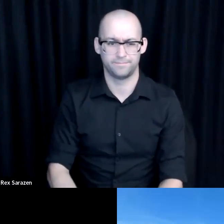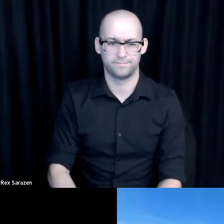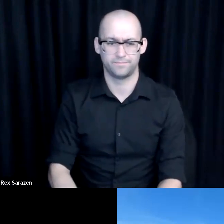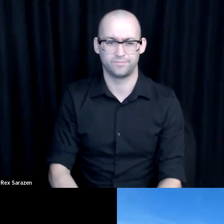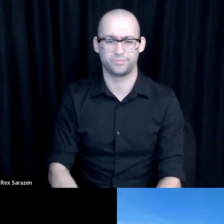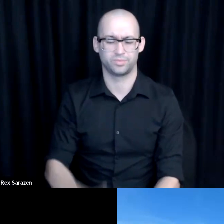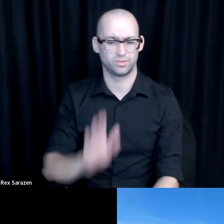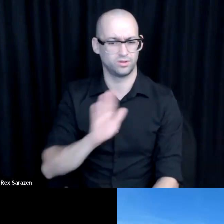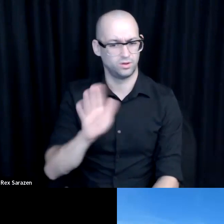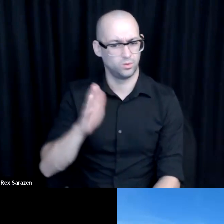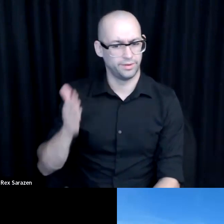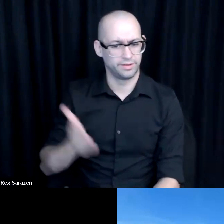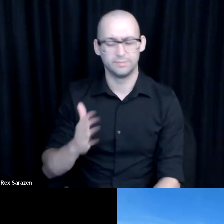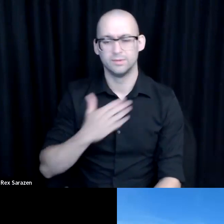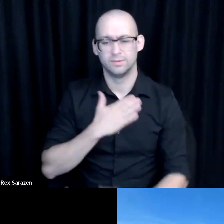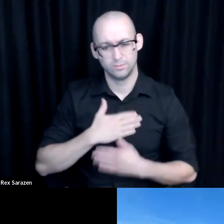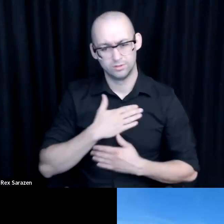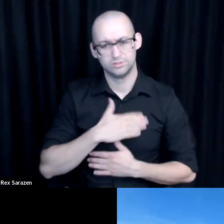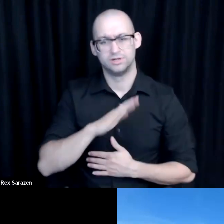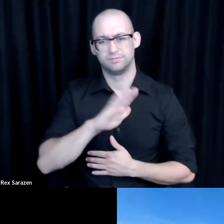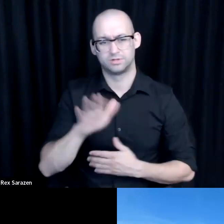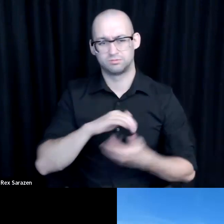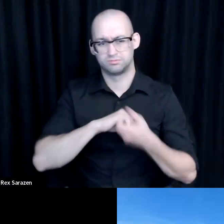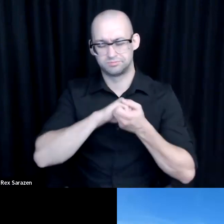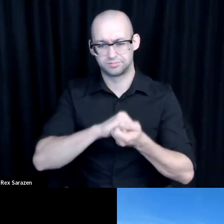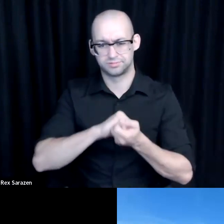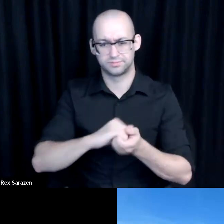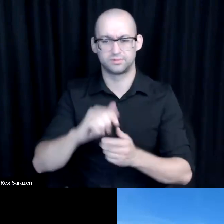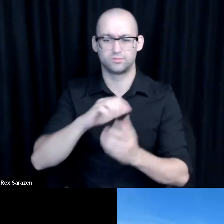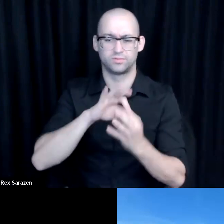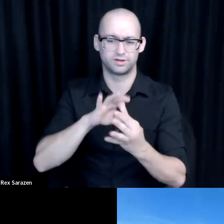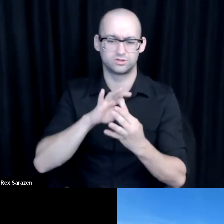You're welcome. And we appreciate the collaborative relationship as well. I will put in the link,